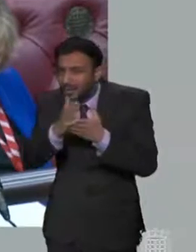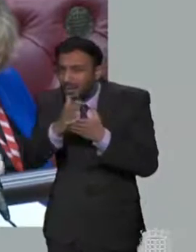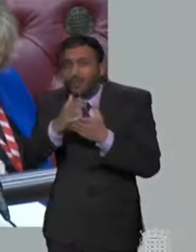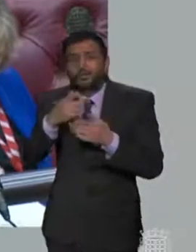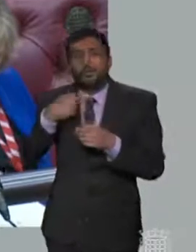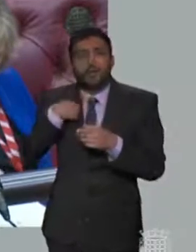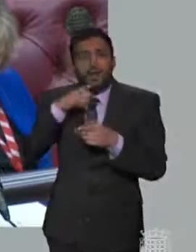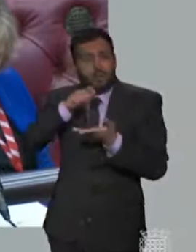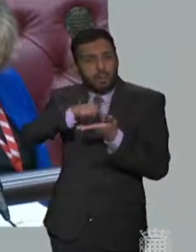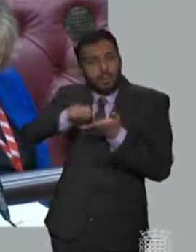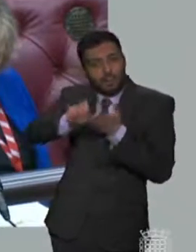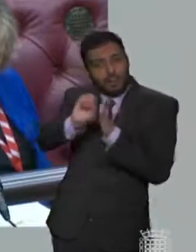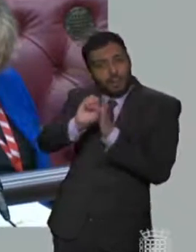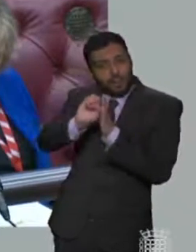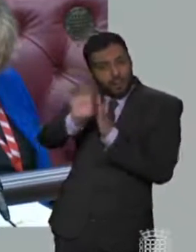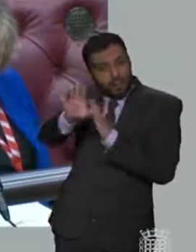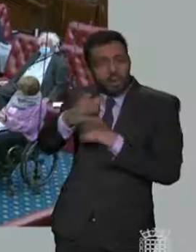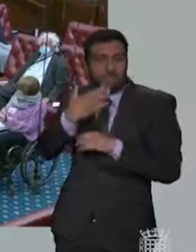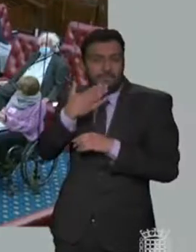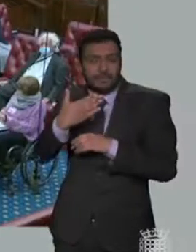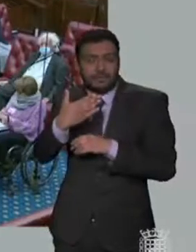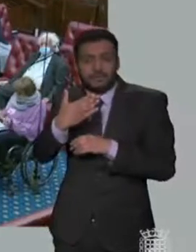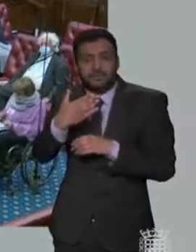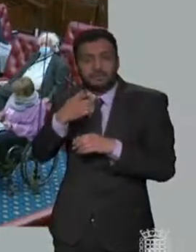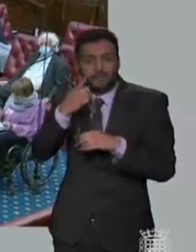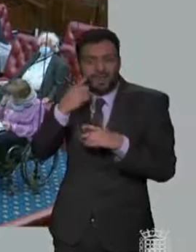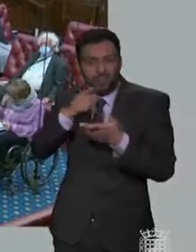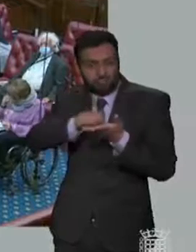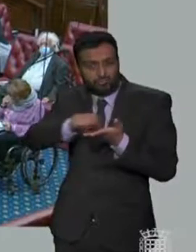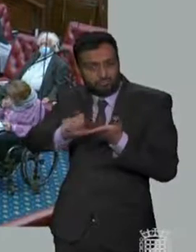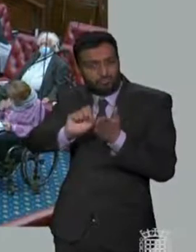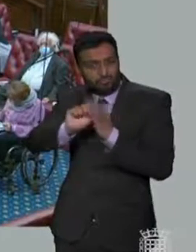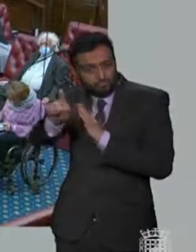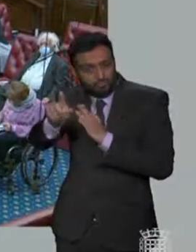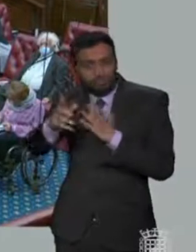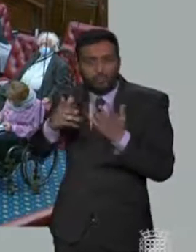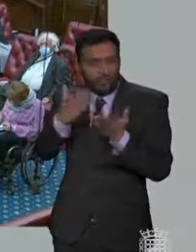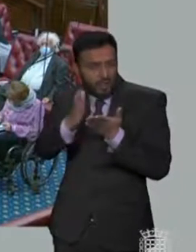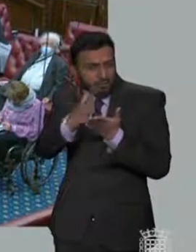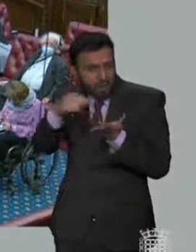the answer i'd be most grateful um i've already made a reference to the video rel relay services